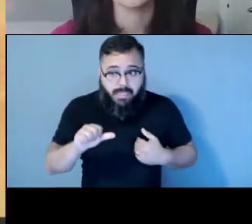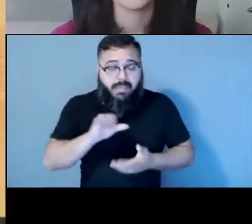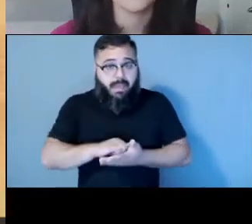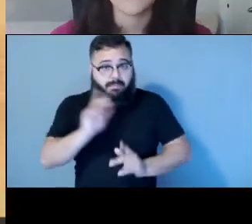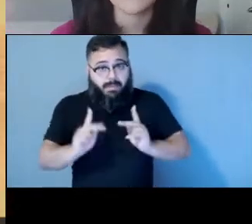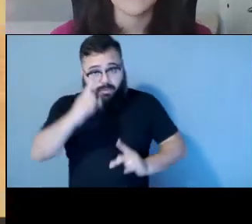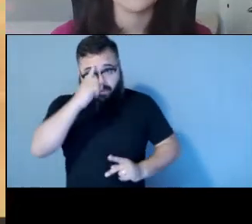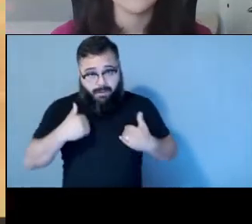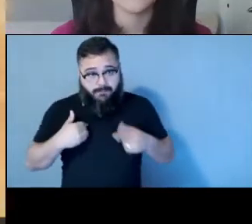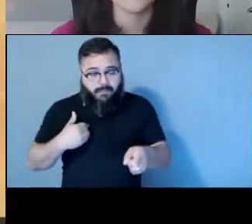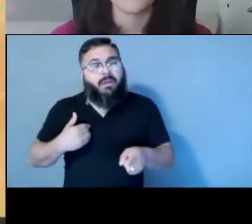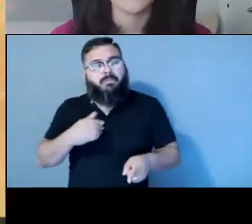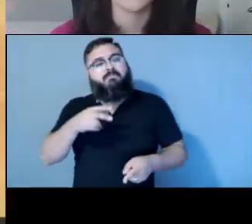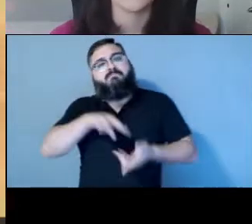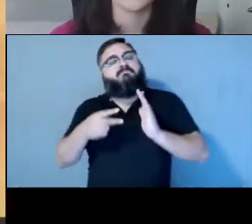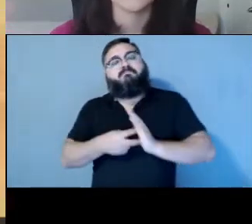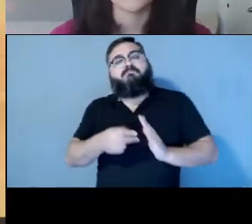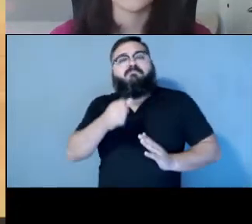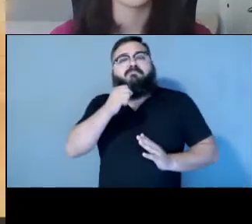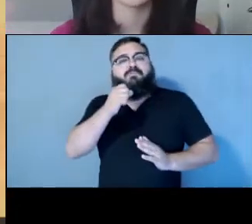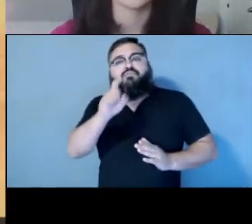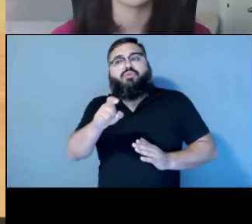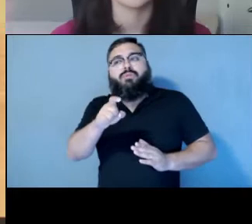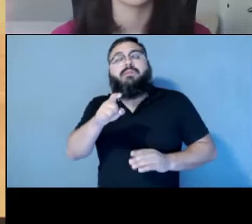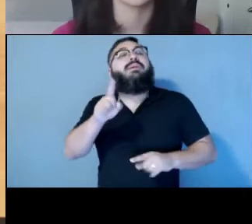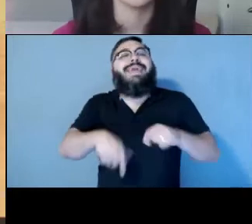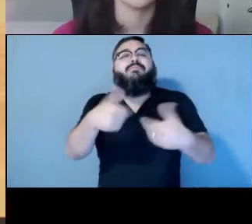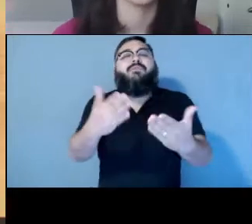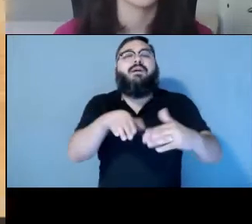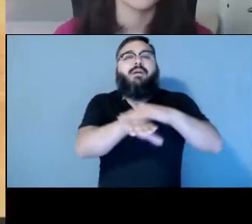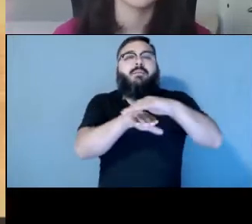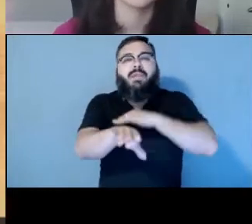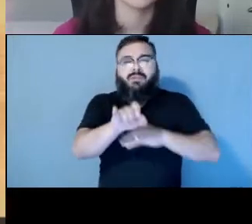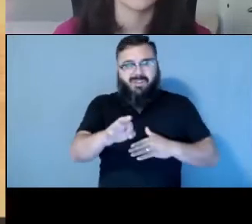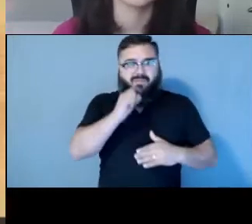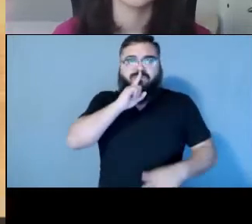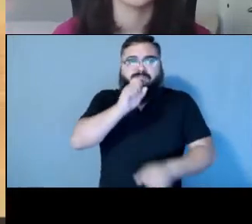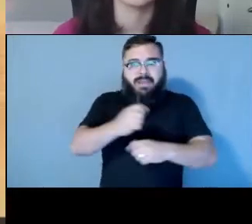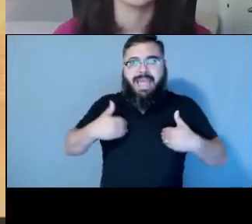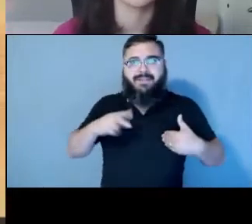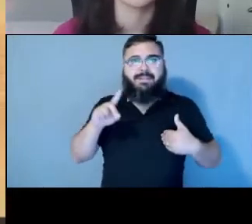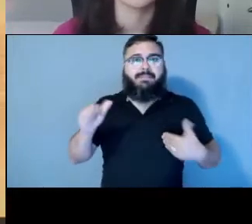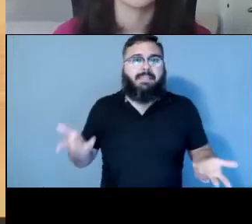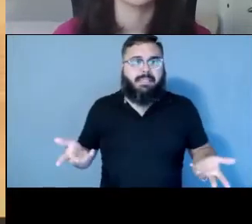and so you're not entitled to get an accommodation for this disability that doesn't actually exist or rise to the level of disability.